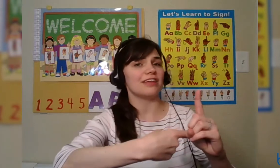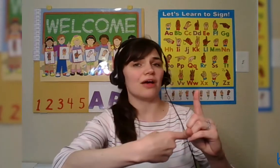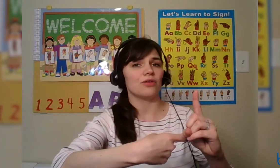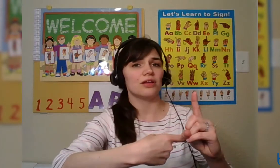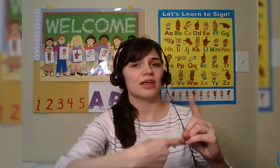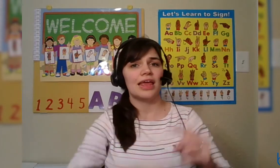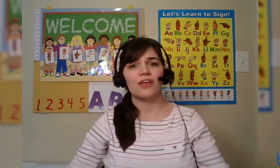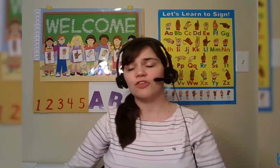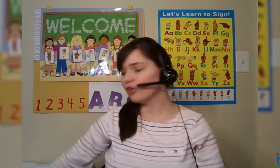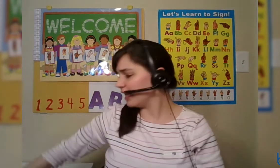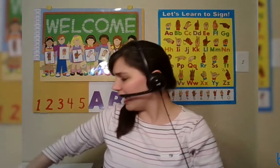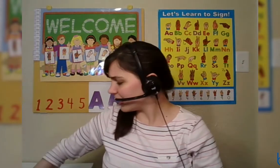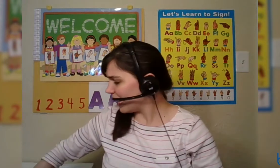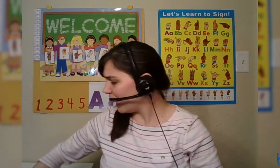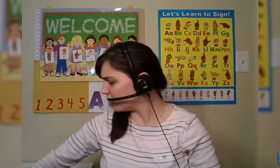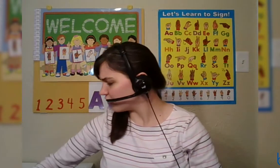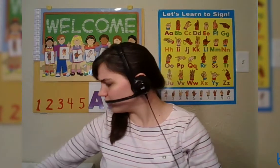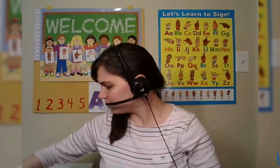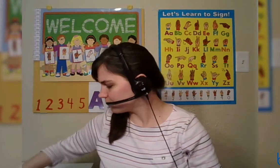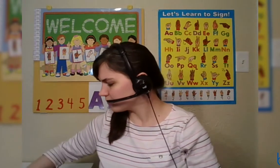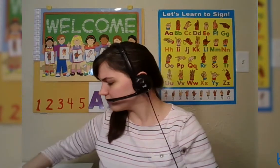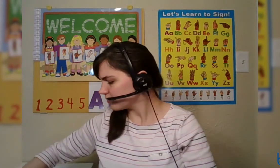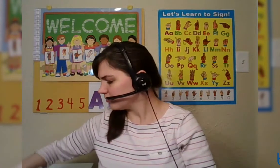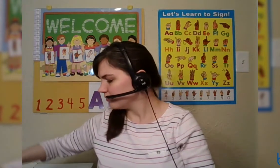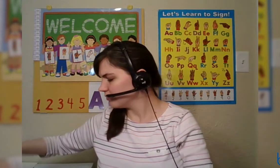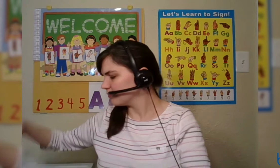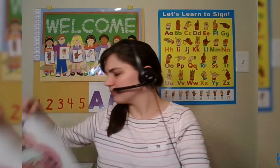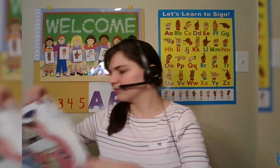down. If you're looking at a calendar,